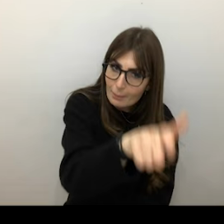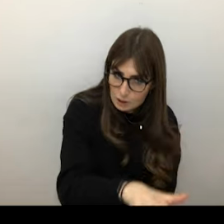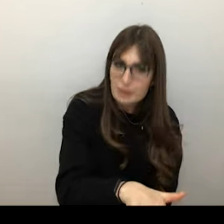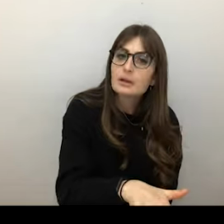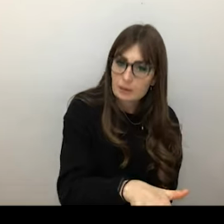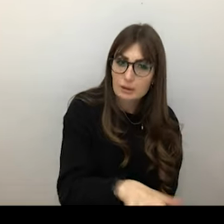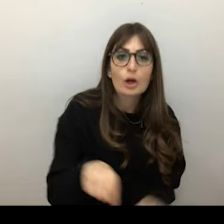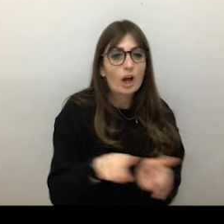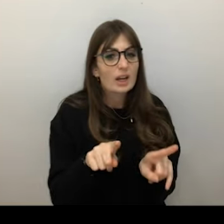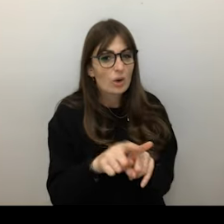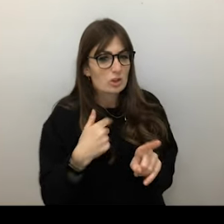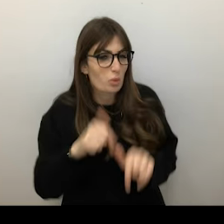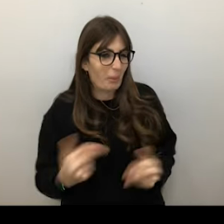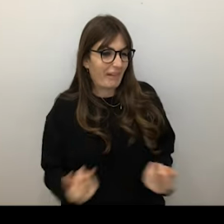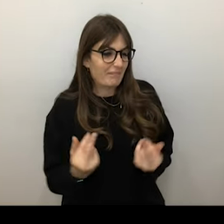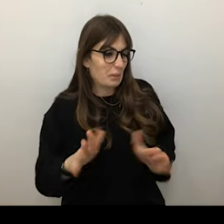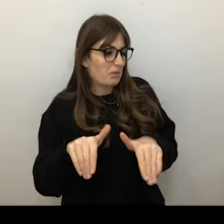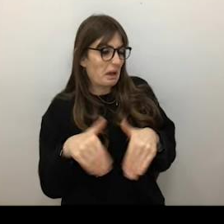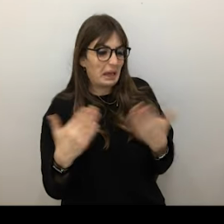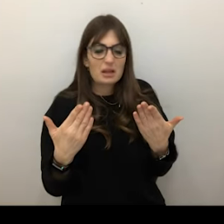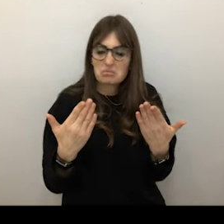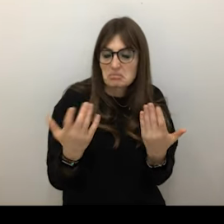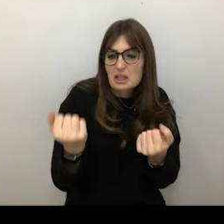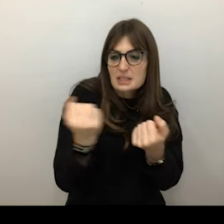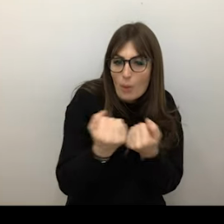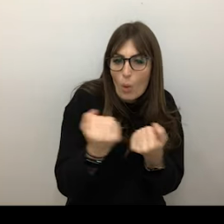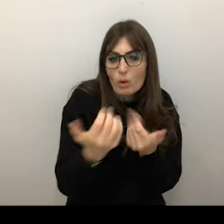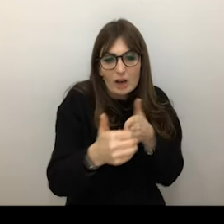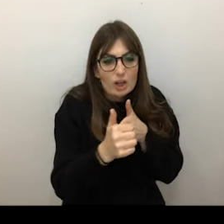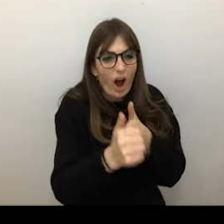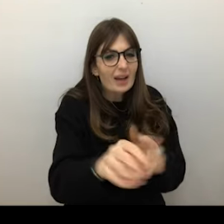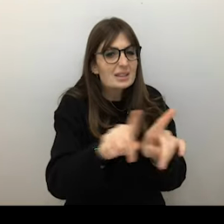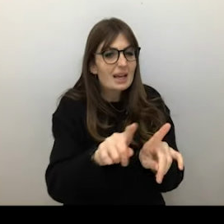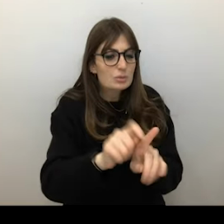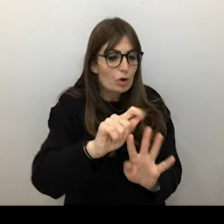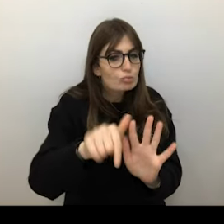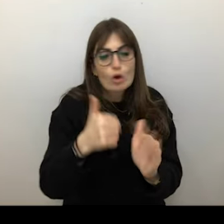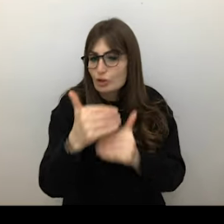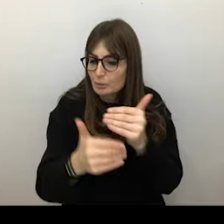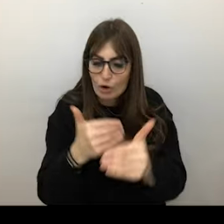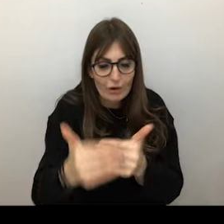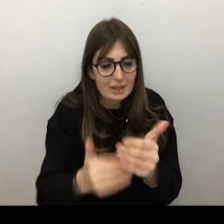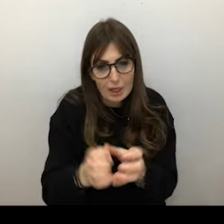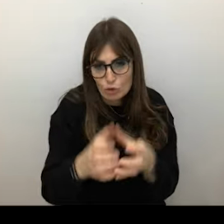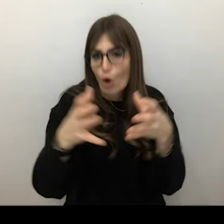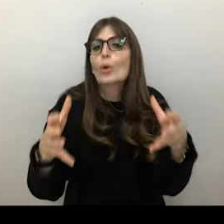And we'll also just be available to provide support and guidance as projects progress and evolve.